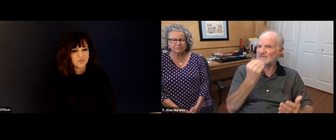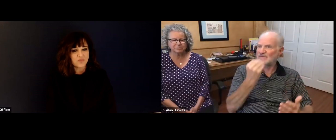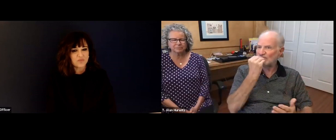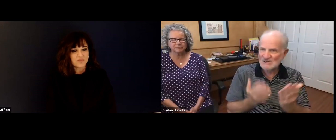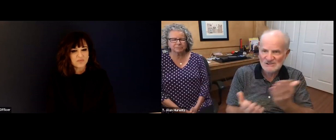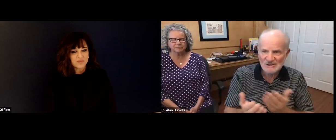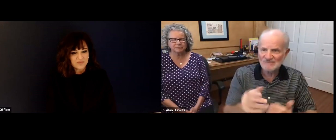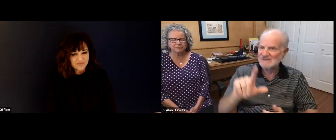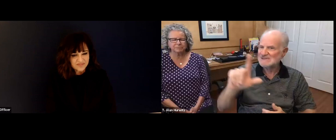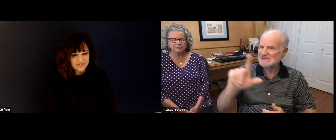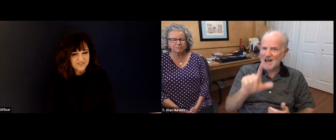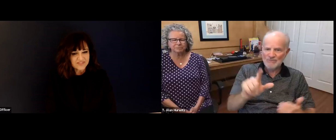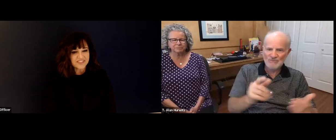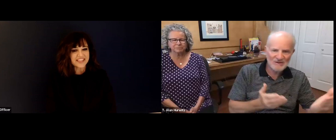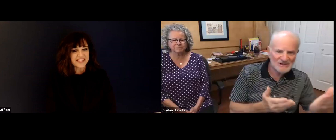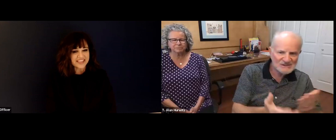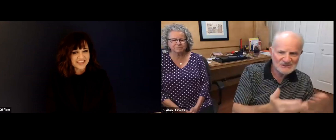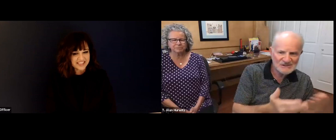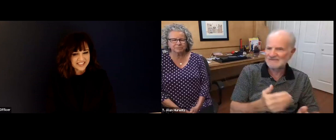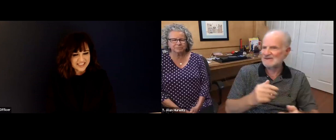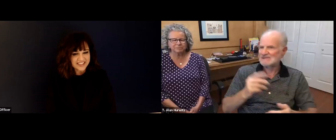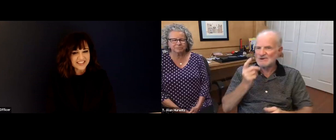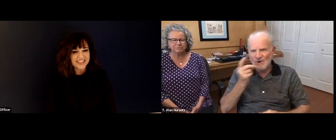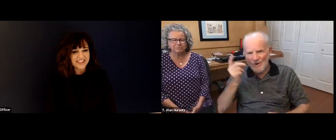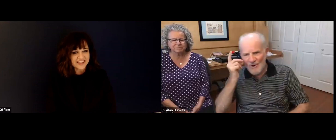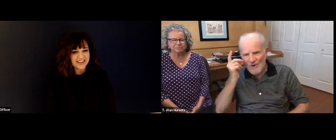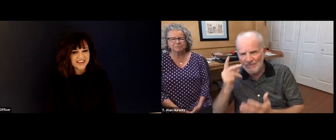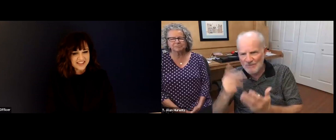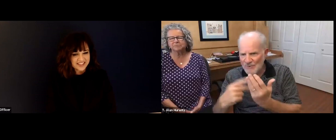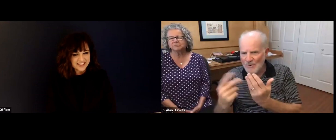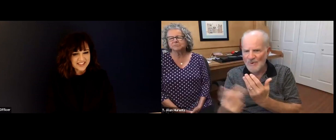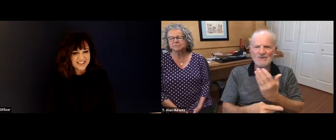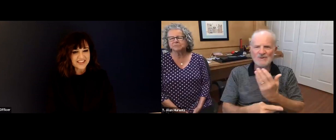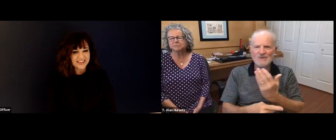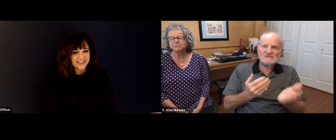of all in one. So it's similar like to alrighty, on that level.